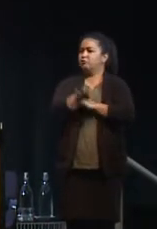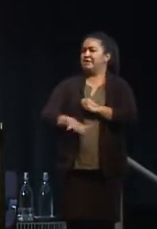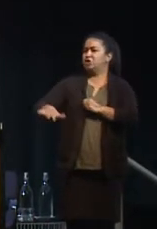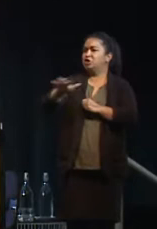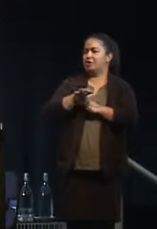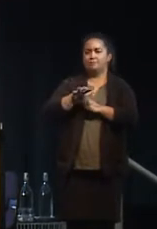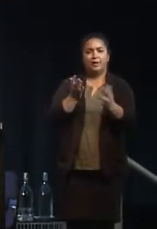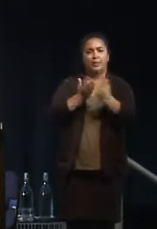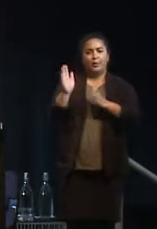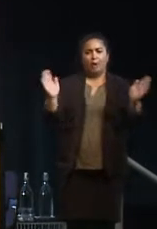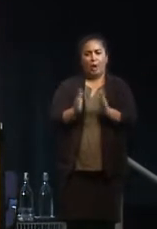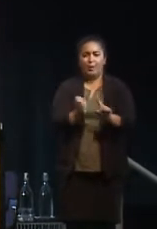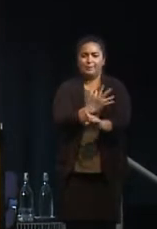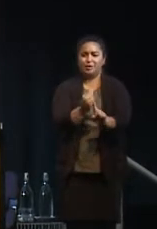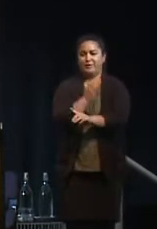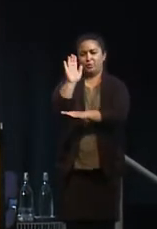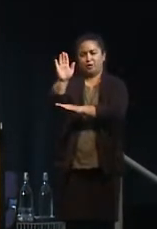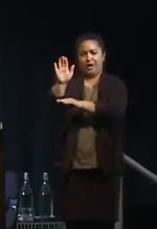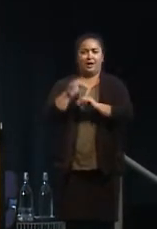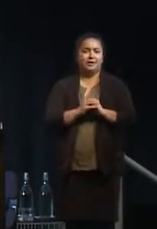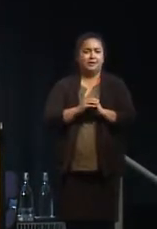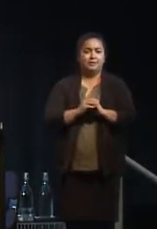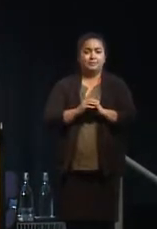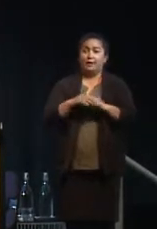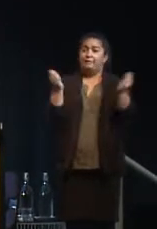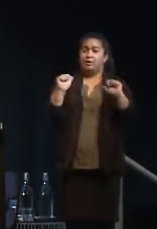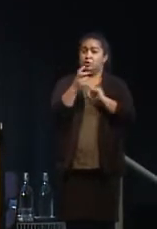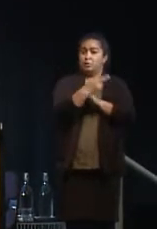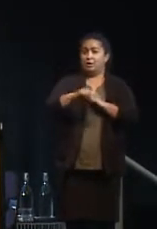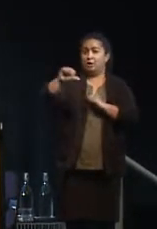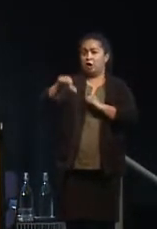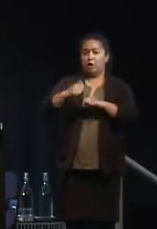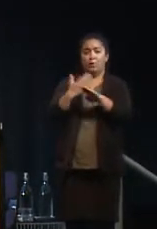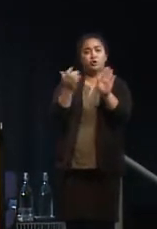emissions future. We held 29 workshops on key themes with over 700 participants.